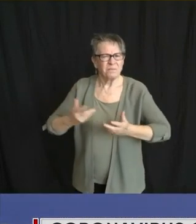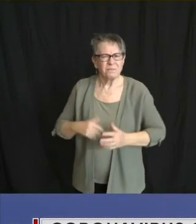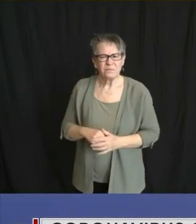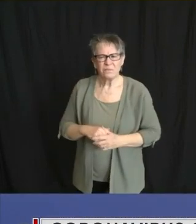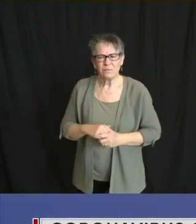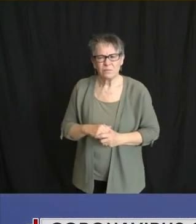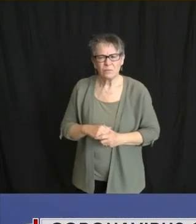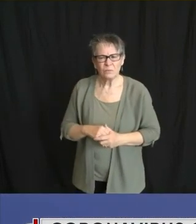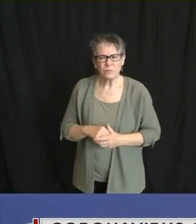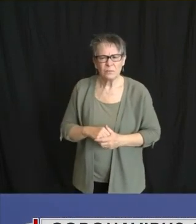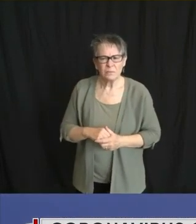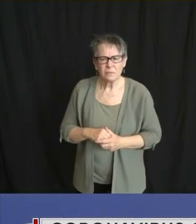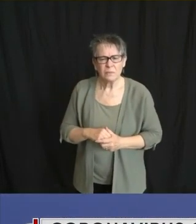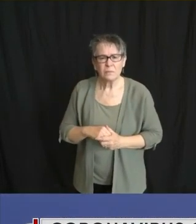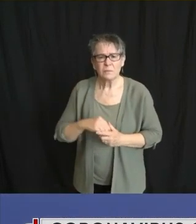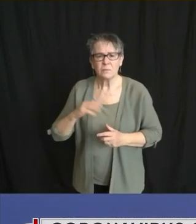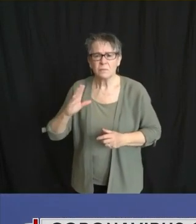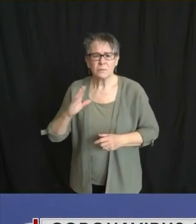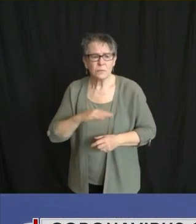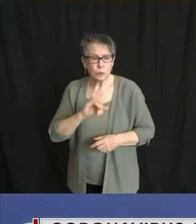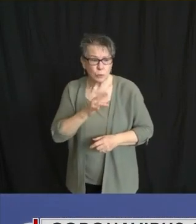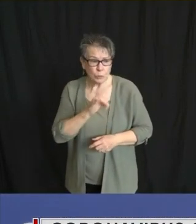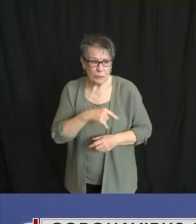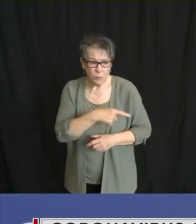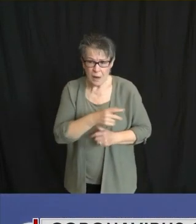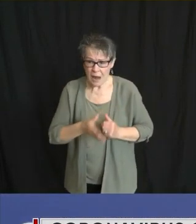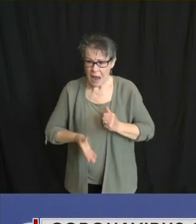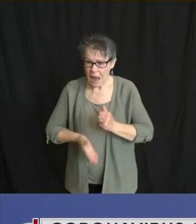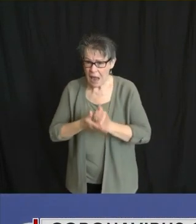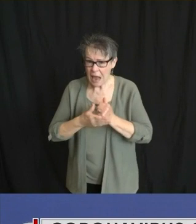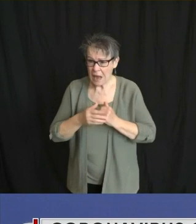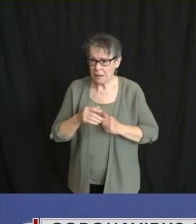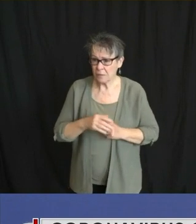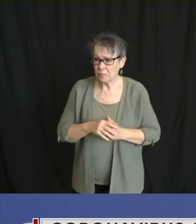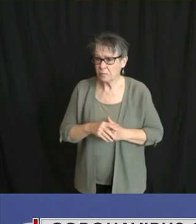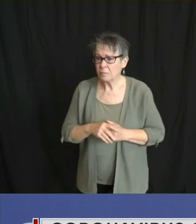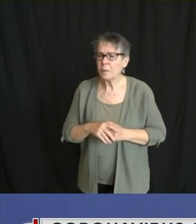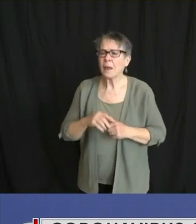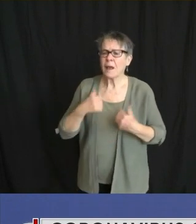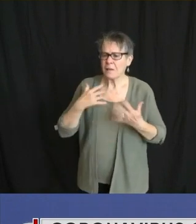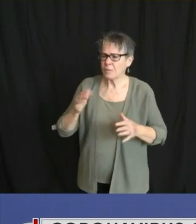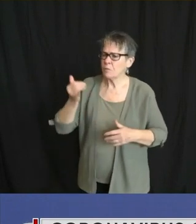DO YOU WANT TO ADD TO THAT? WE HAVE TWO CONFERENCE CALLS